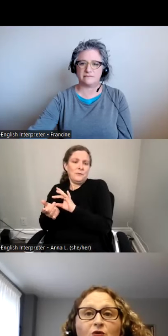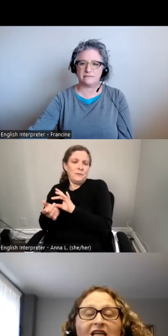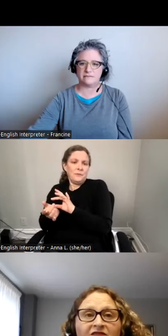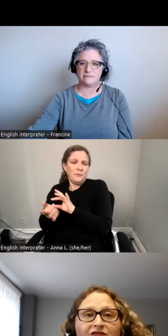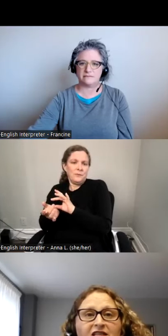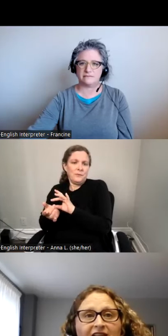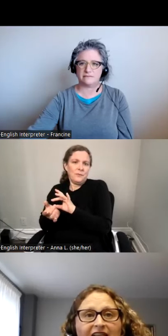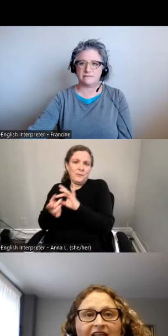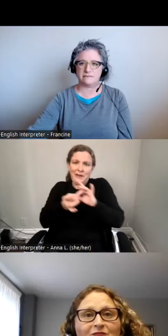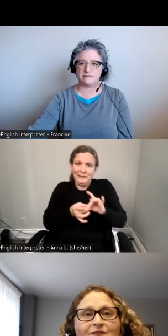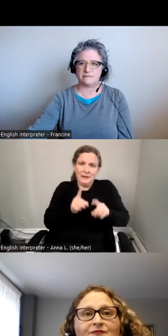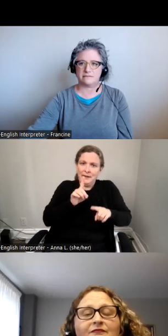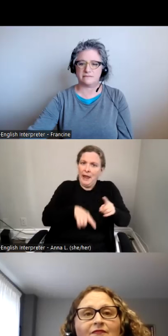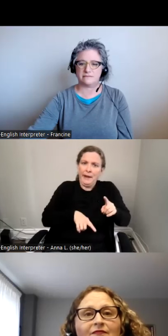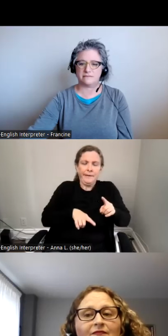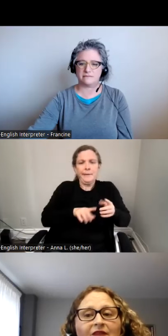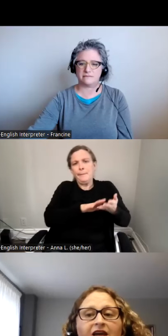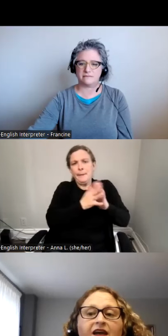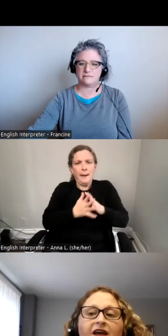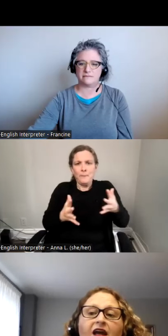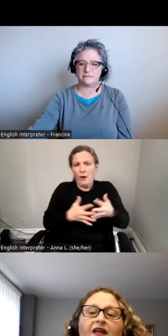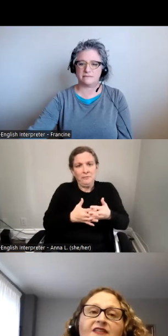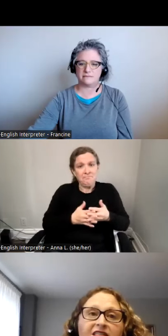There is no scientific evidence to link Mrna back scenes